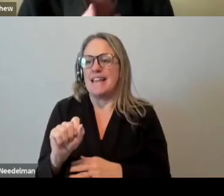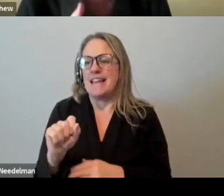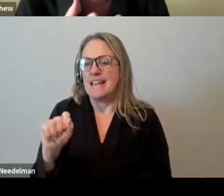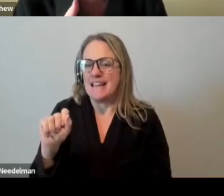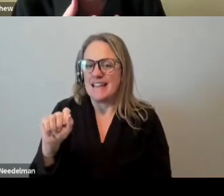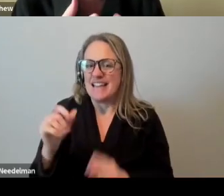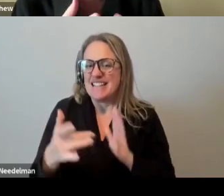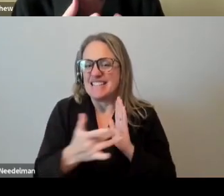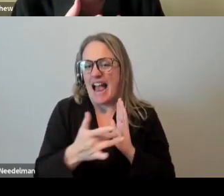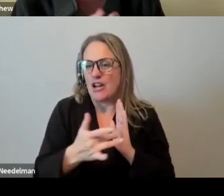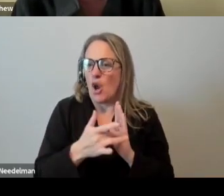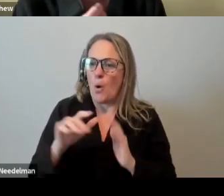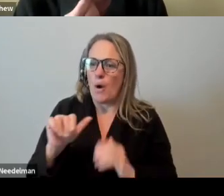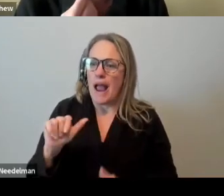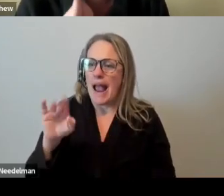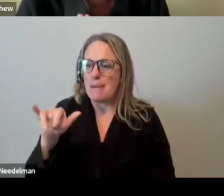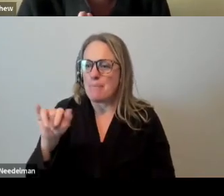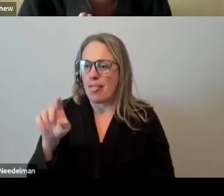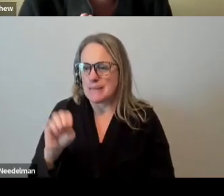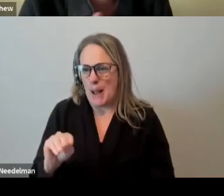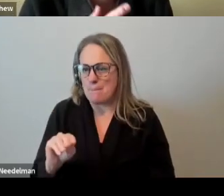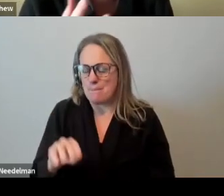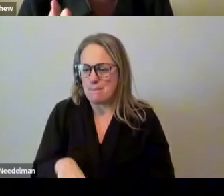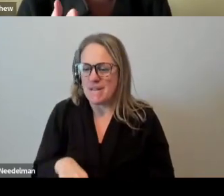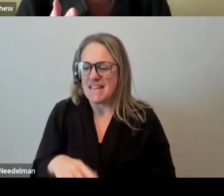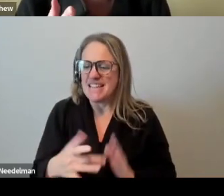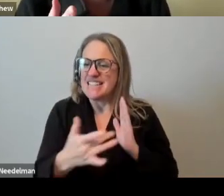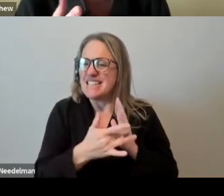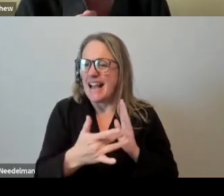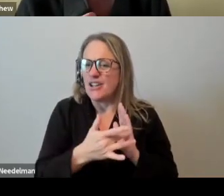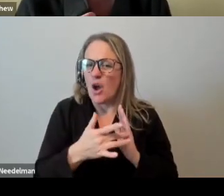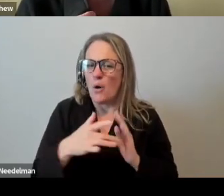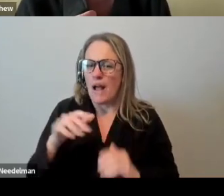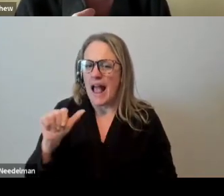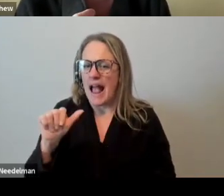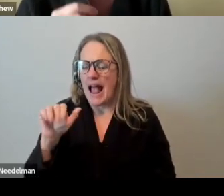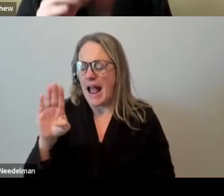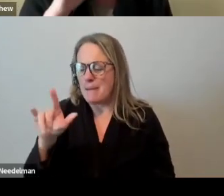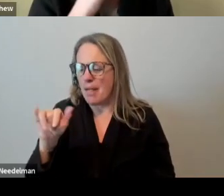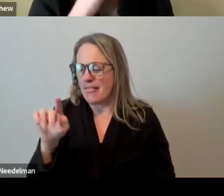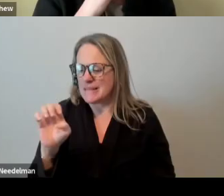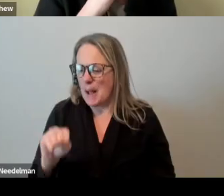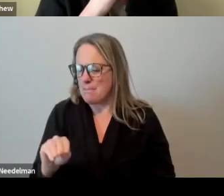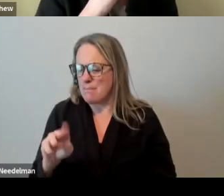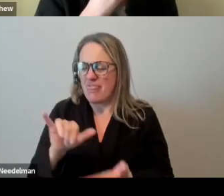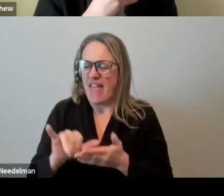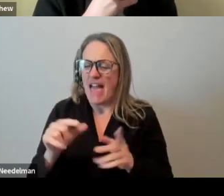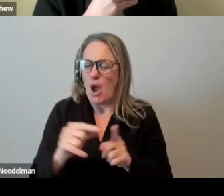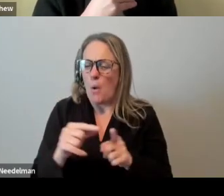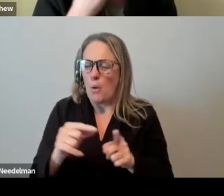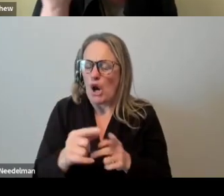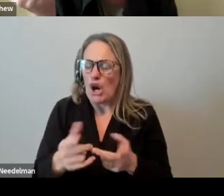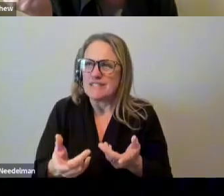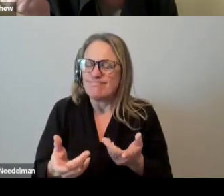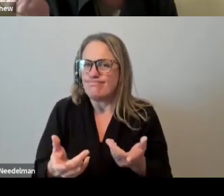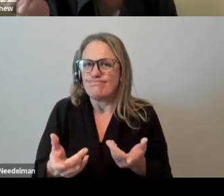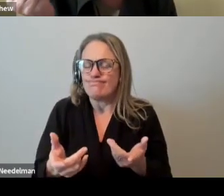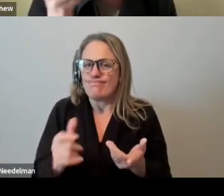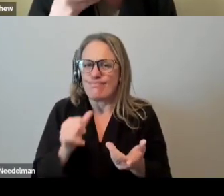that we think about technology. Technoableism is a phenomenon that I like - it's not as if I created the phenomenon -